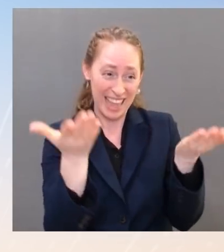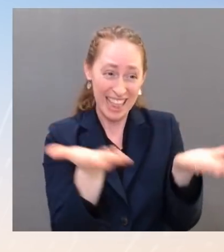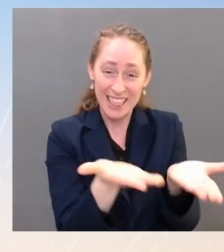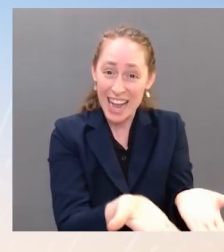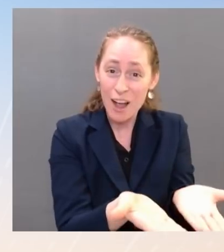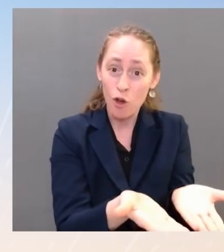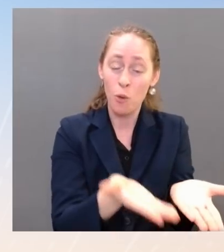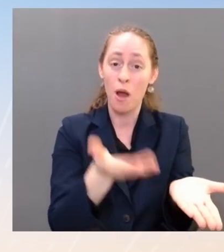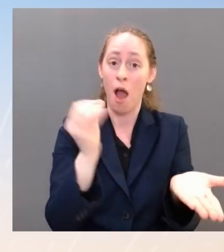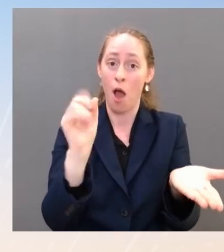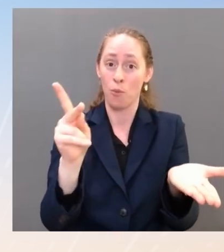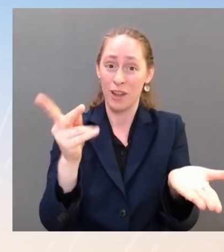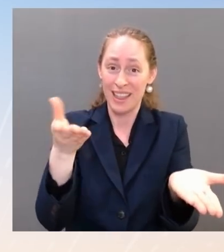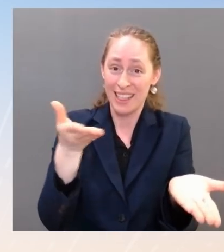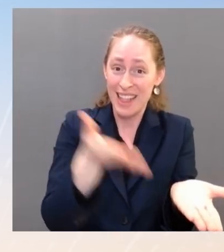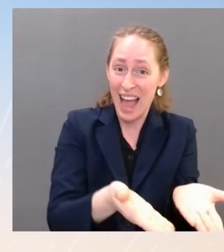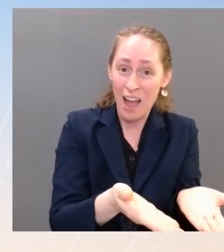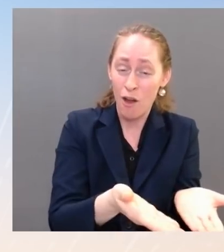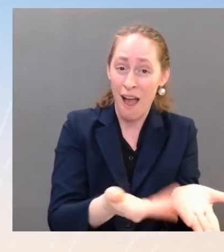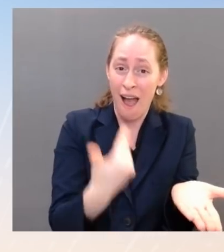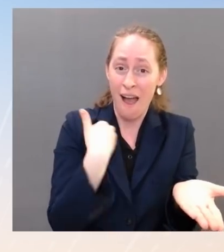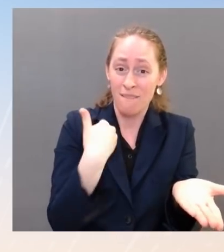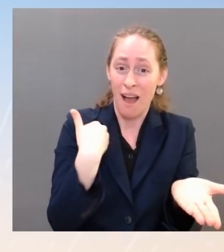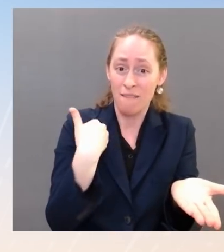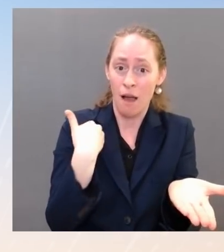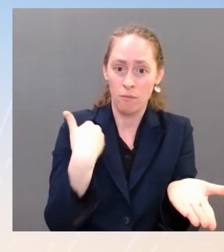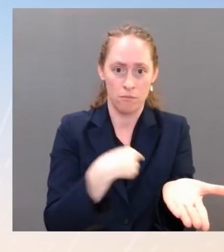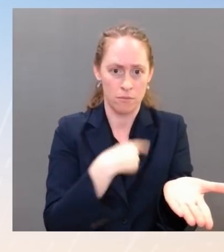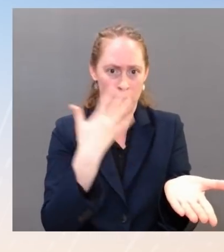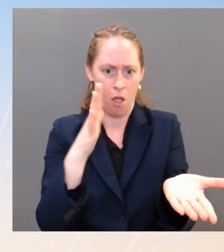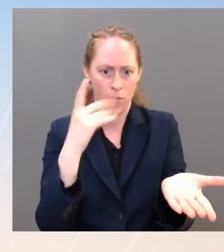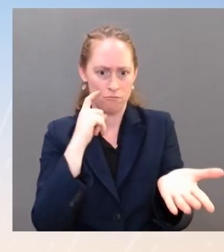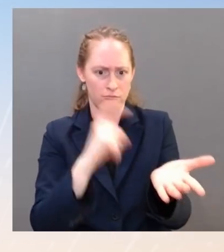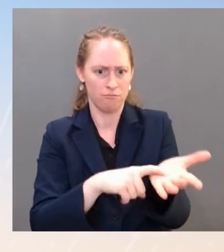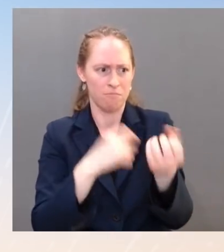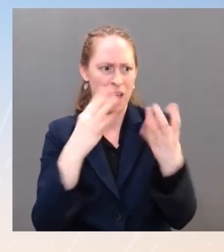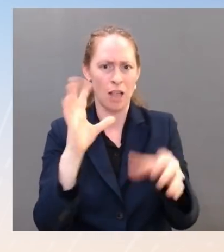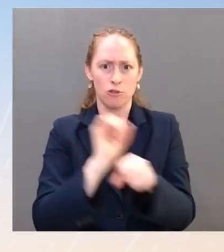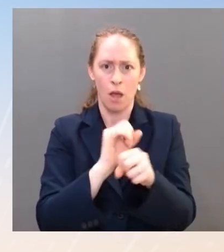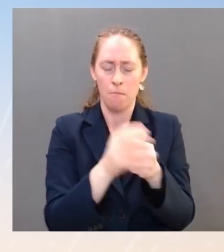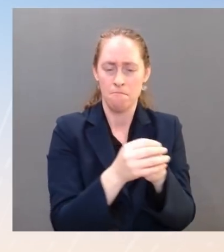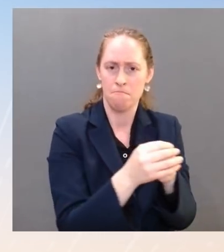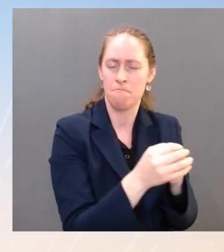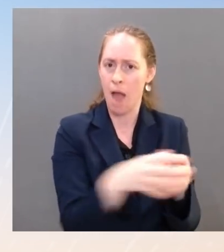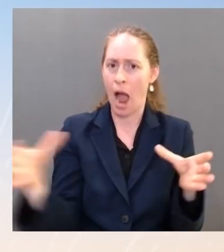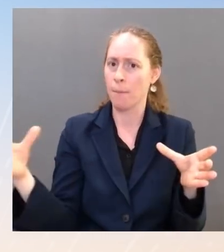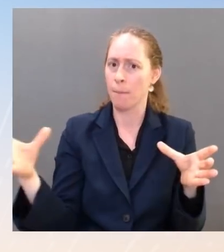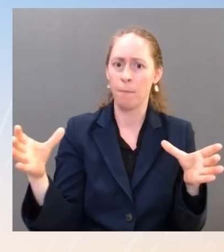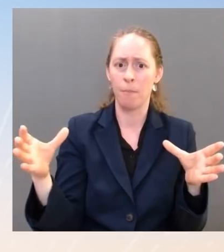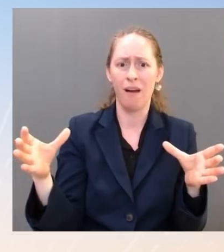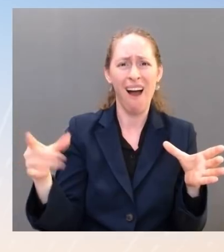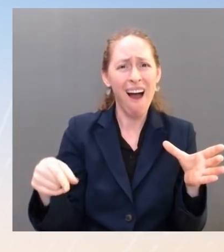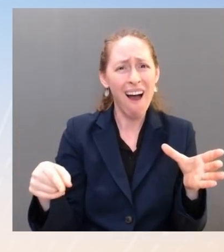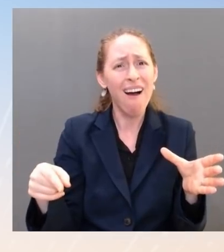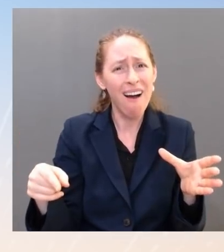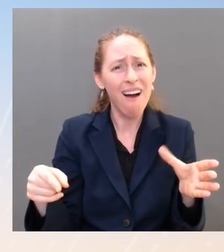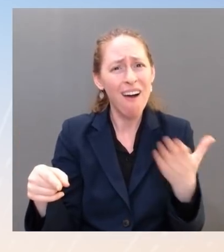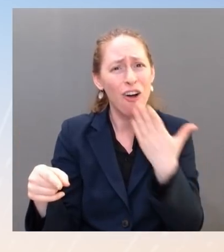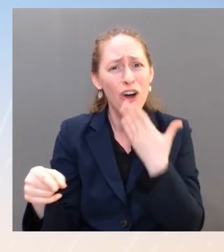for this point in the recovery. And a lot of that has been in construction and manufacturing and other sectors where you can draw a direct line